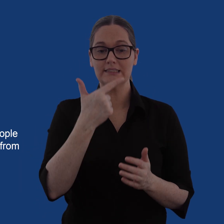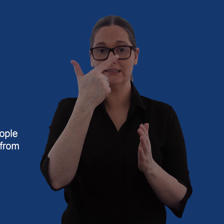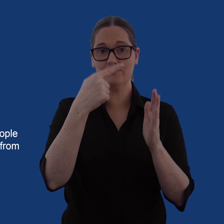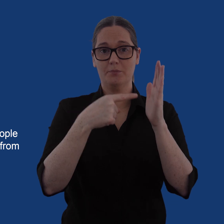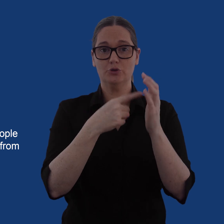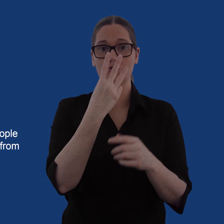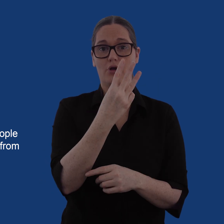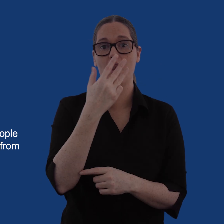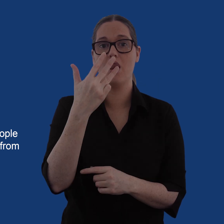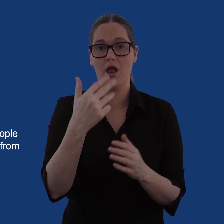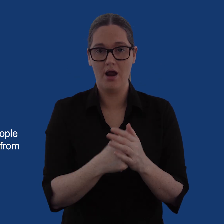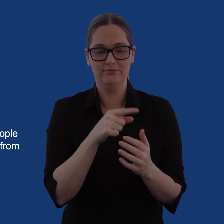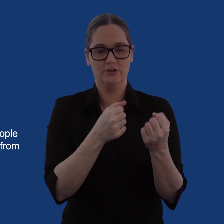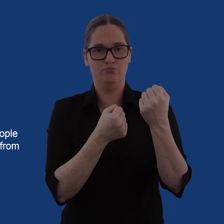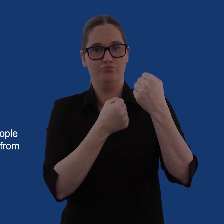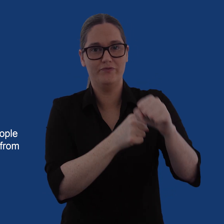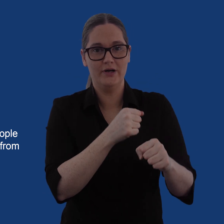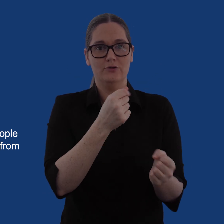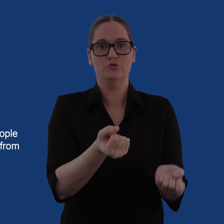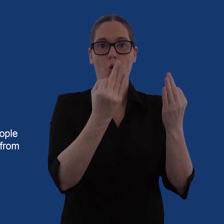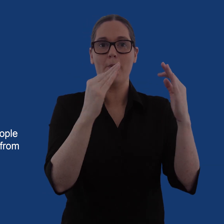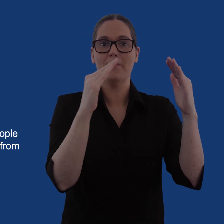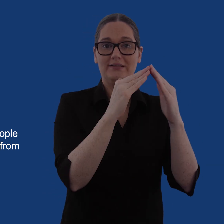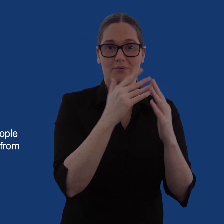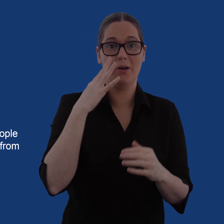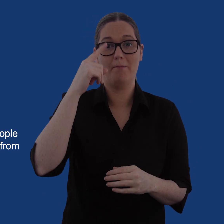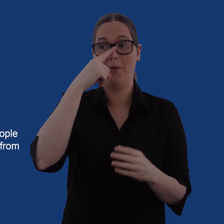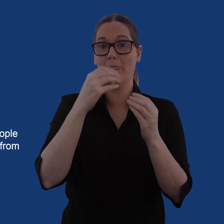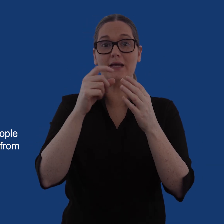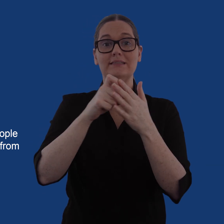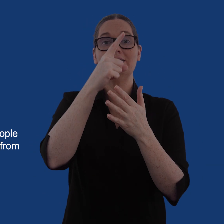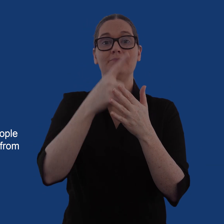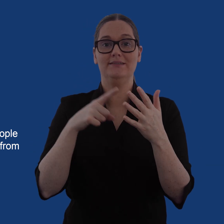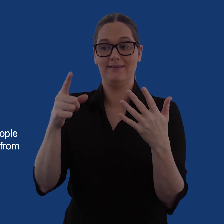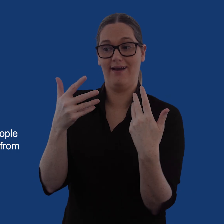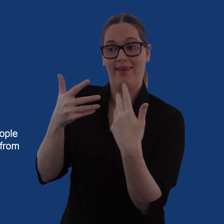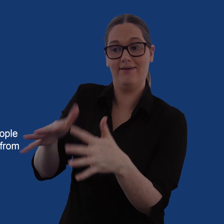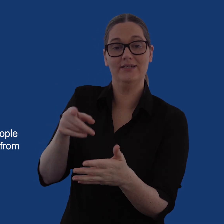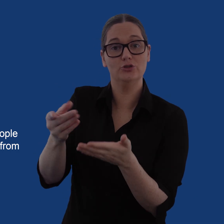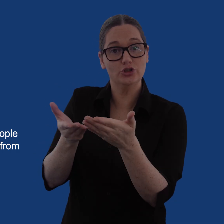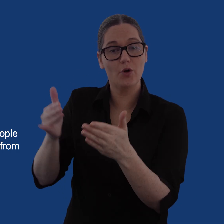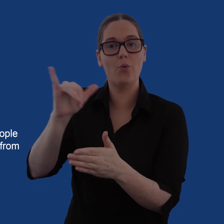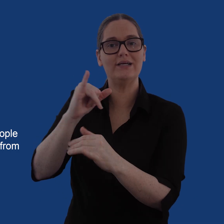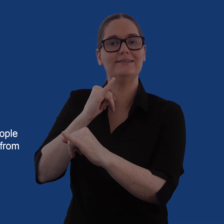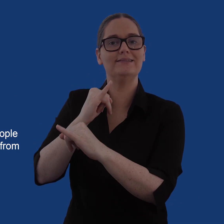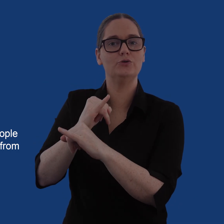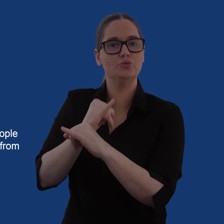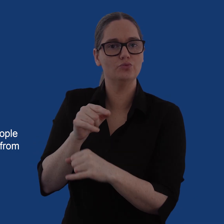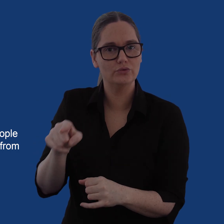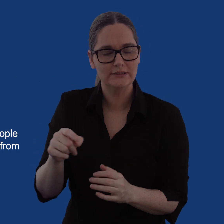7.39 Preventing homelessness when people with disability transition from service or institutional settings